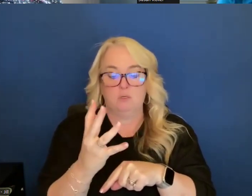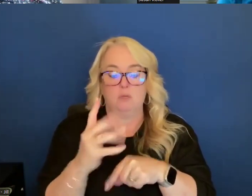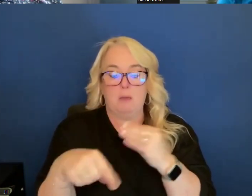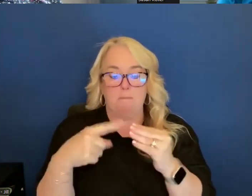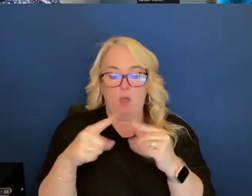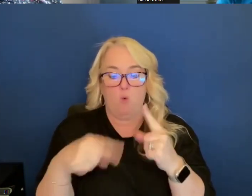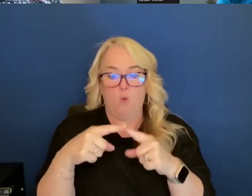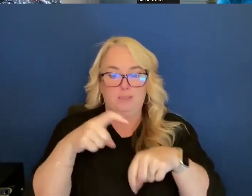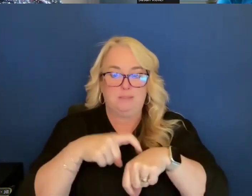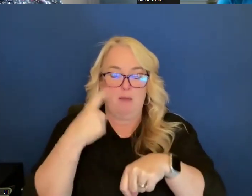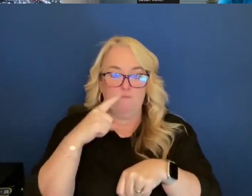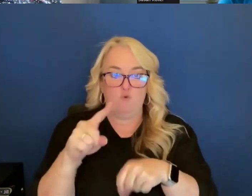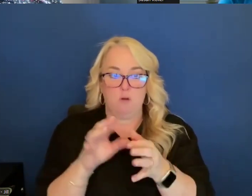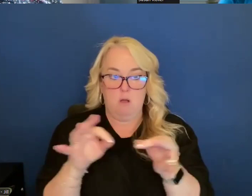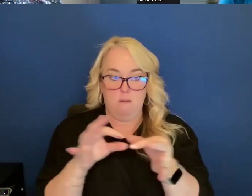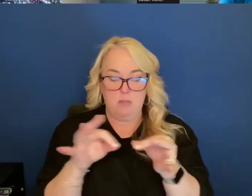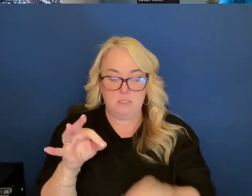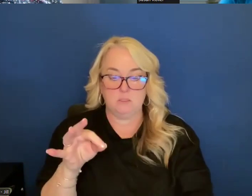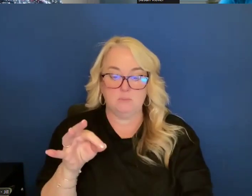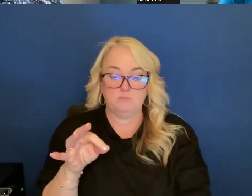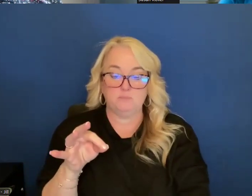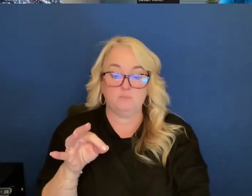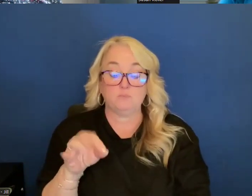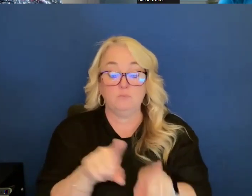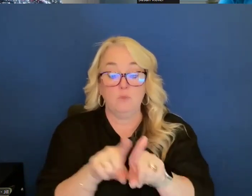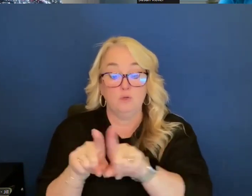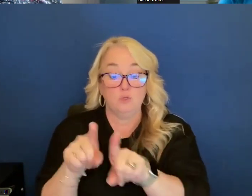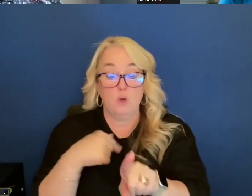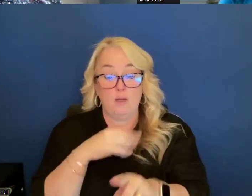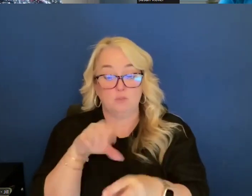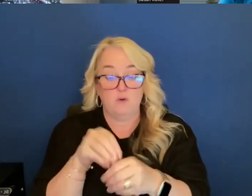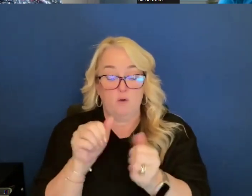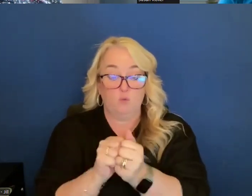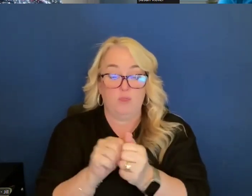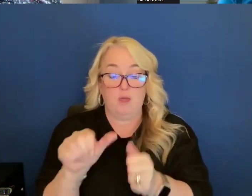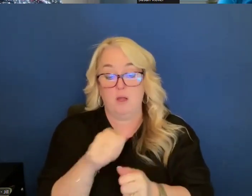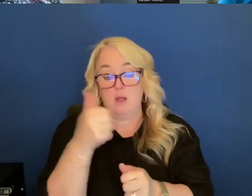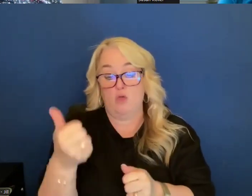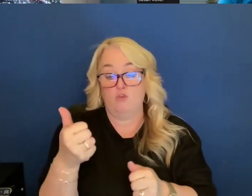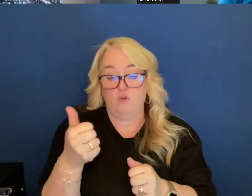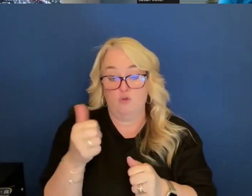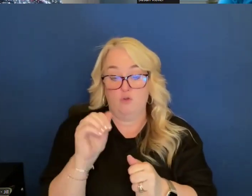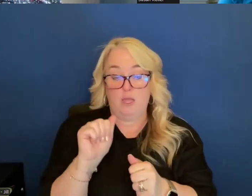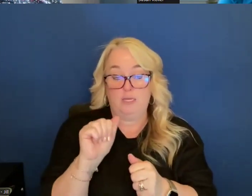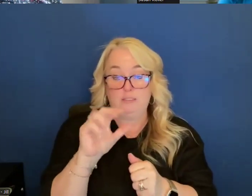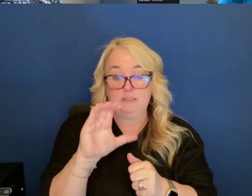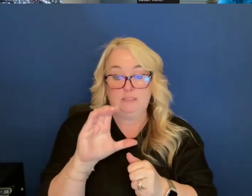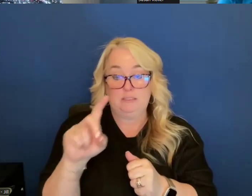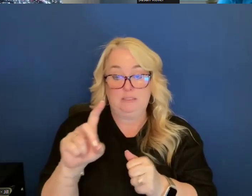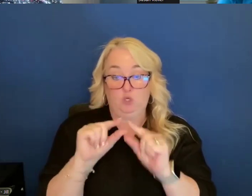I also was a part of another AUCD group that just focuses on